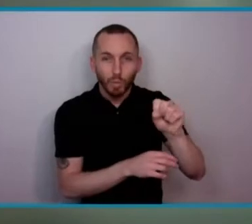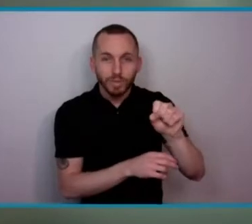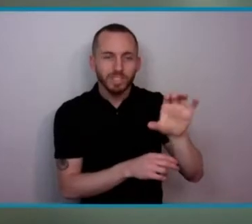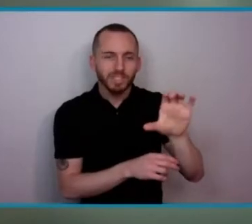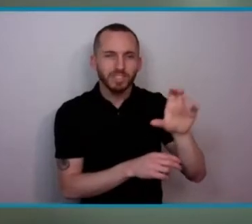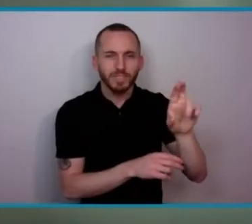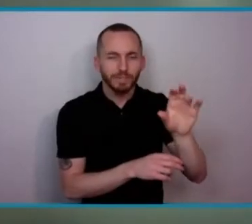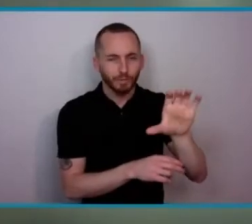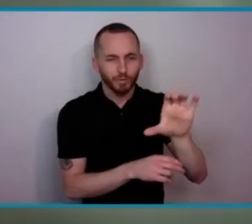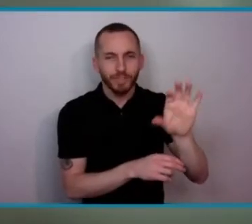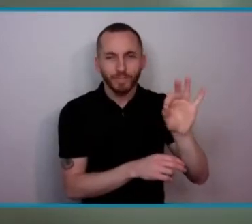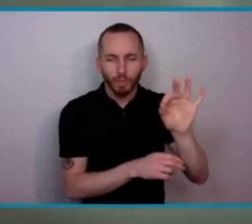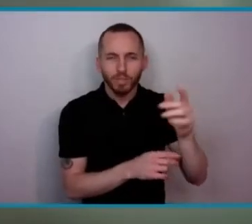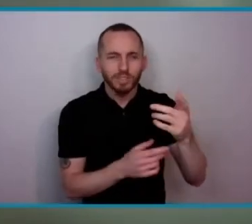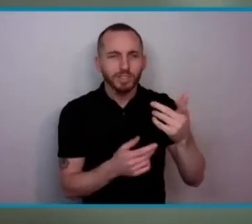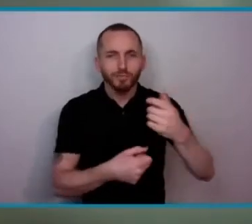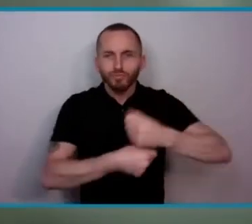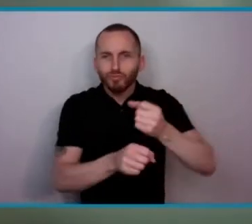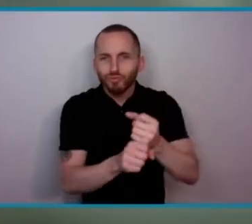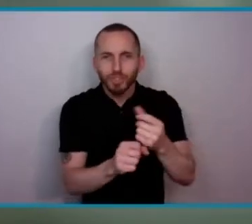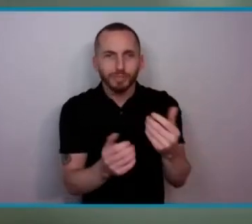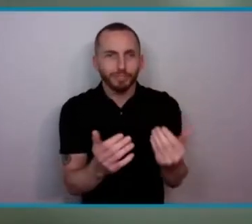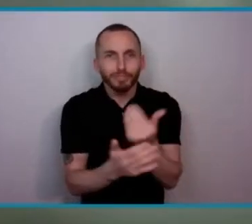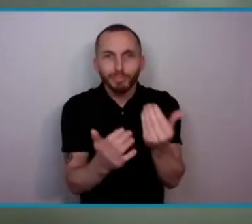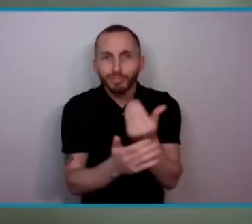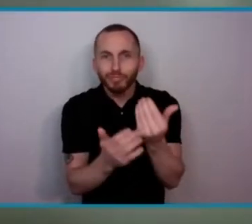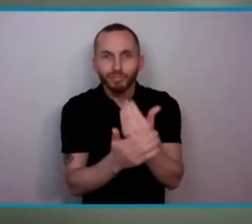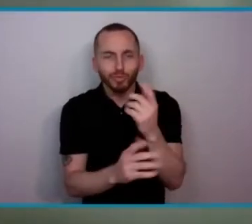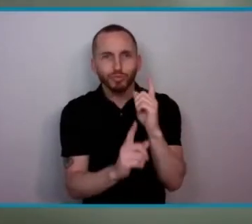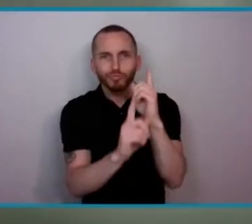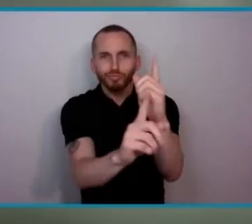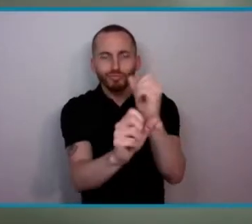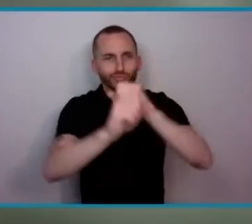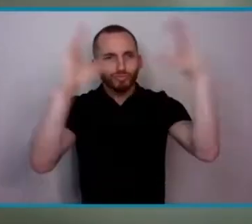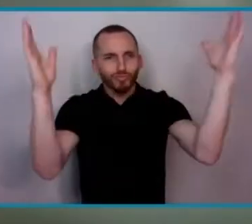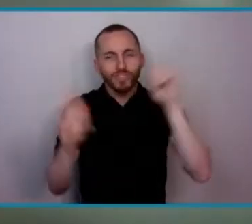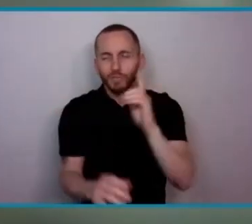therapy, music therapy, dance movement therapy, and therapeutic writing.